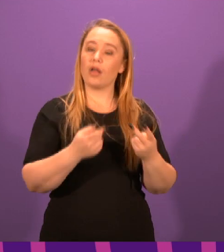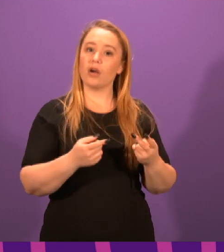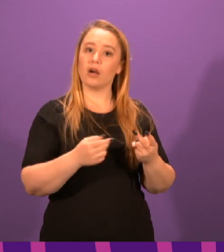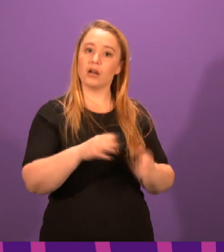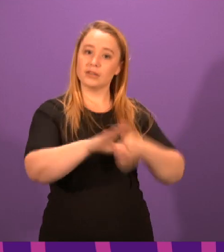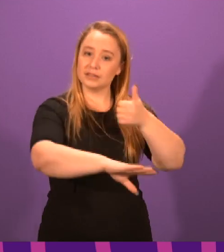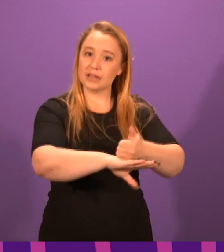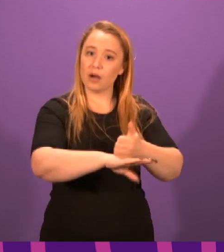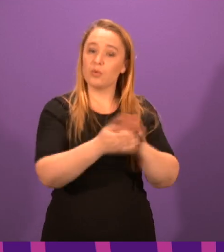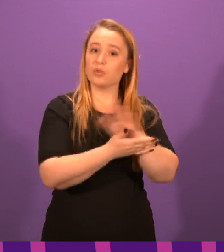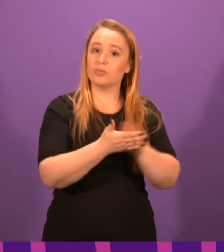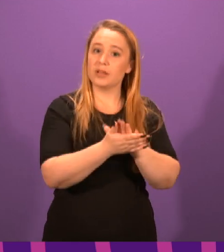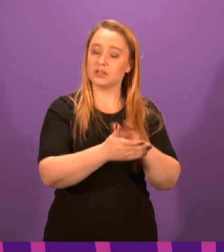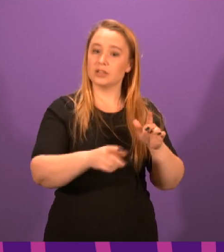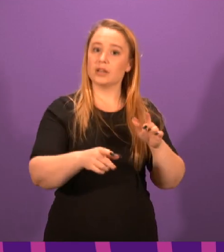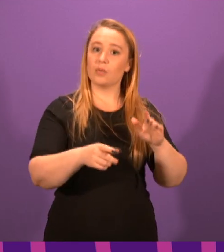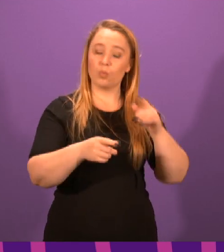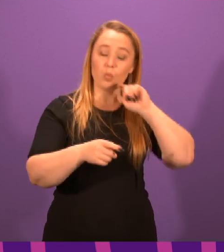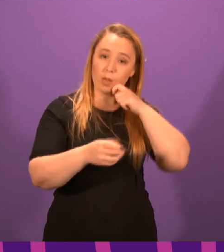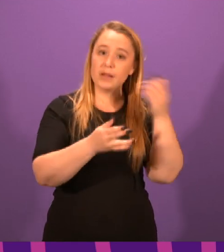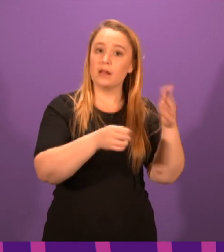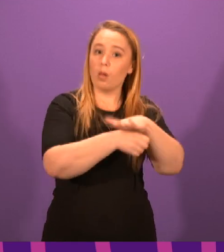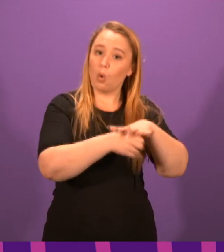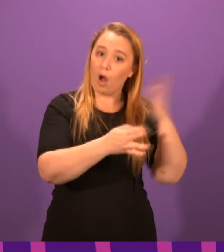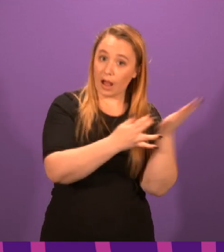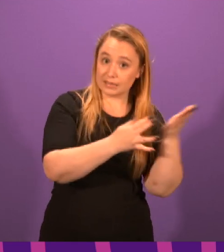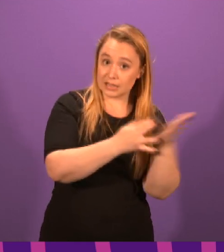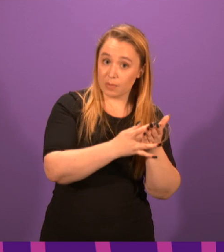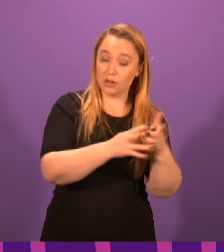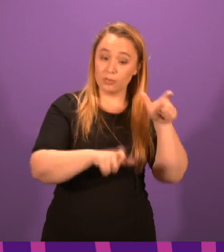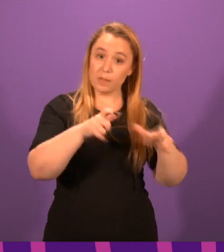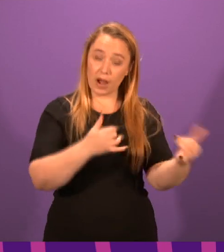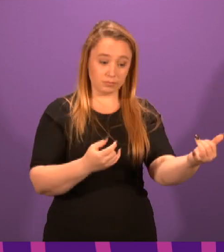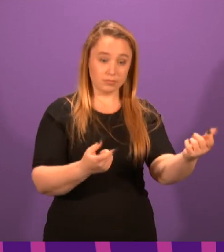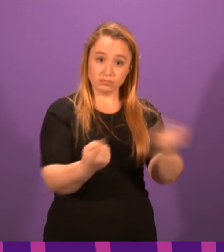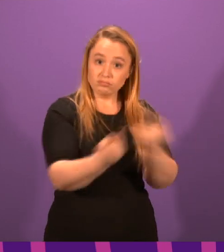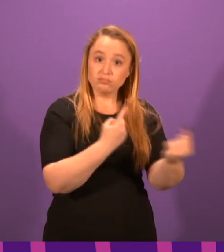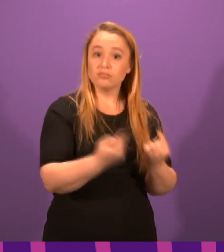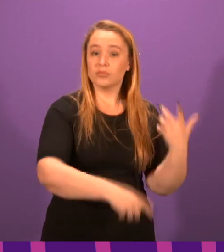to give people as much local accessibility as it can and will staff up to do that.